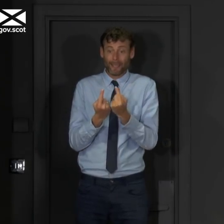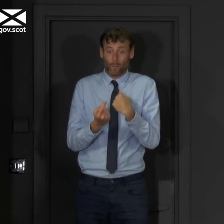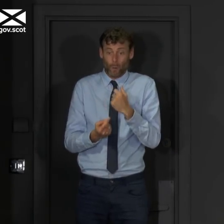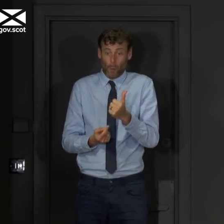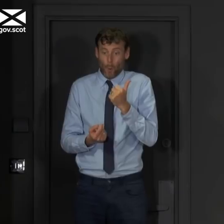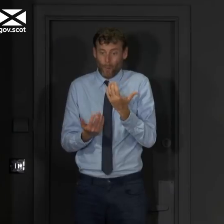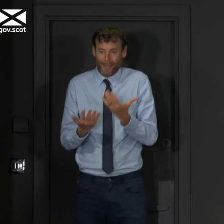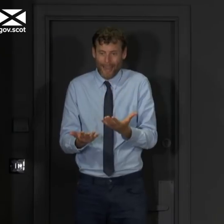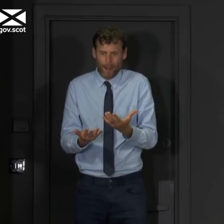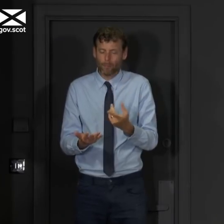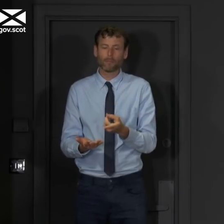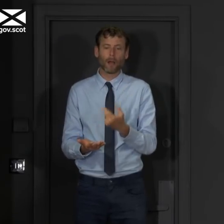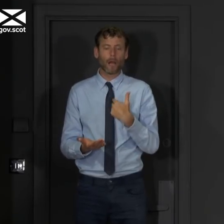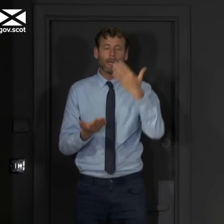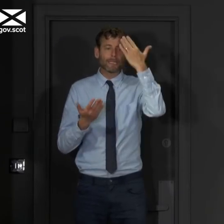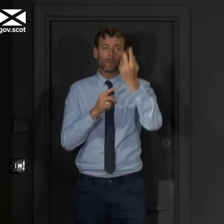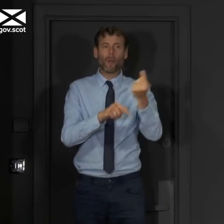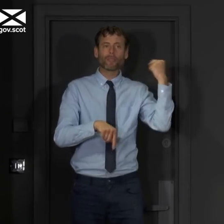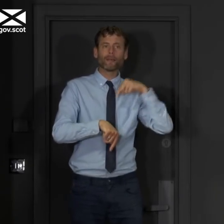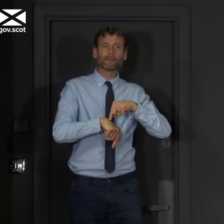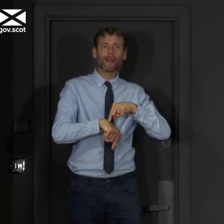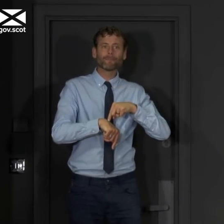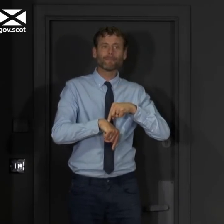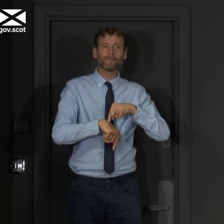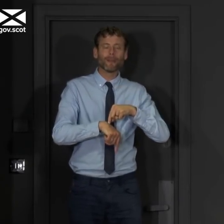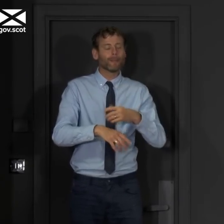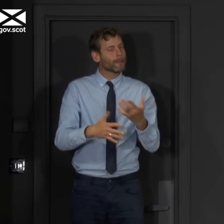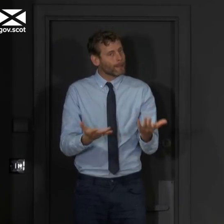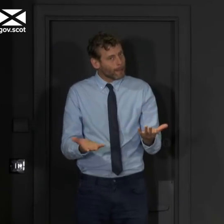but you don't have the hindsight when you make the decisions. But again, for learning